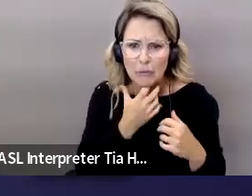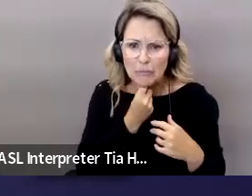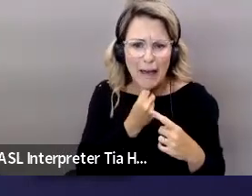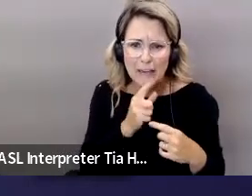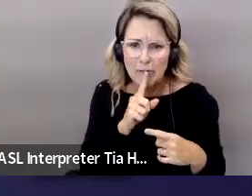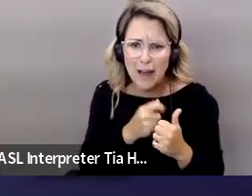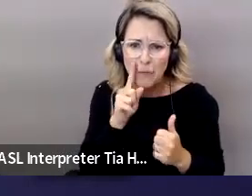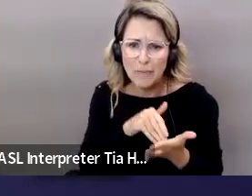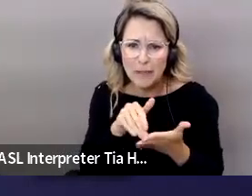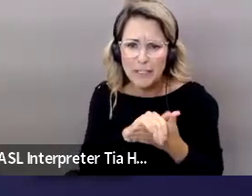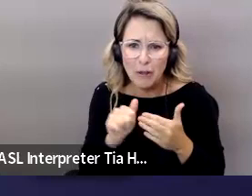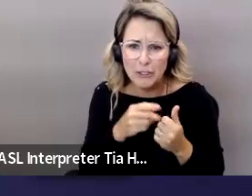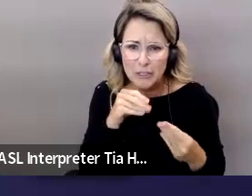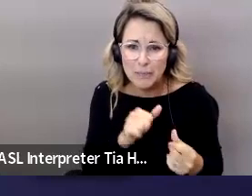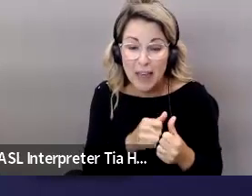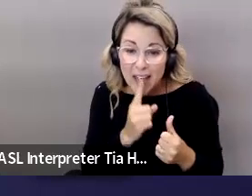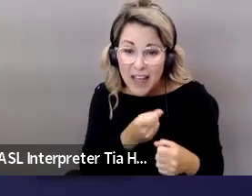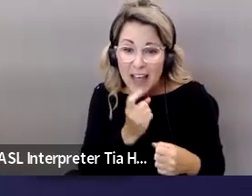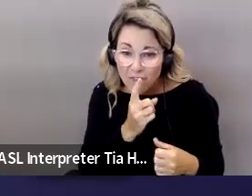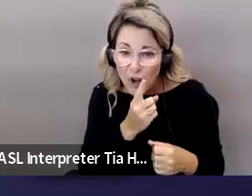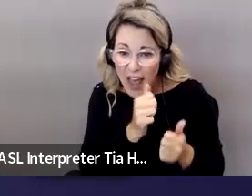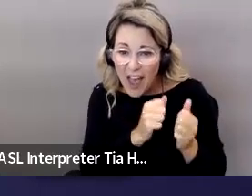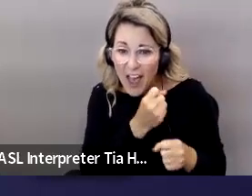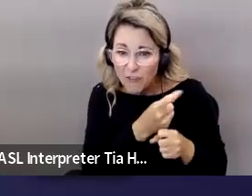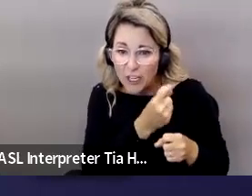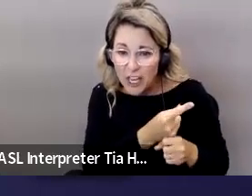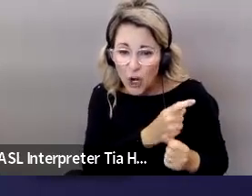year and you look at the actual costs, even like personnel cost, sometimes you got to get into the